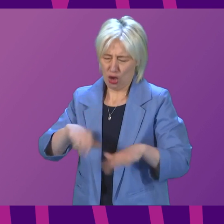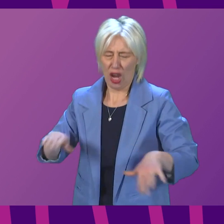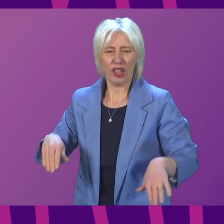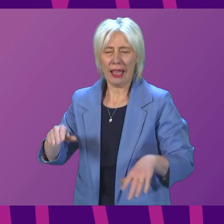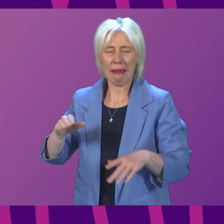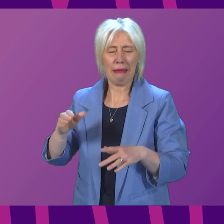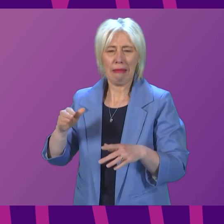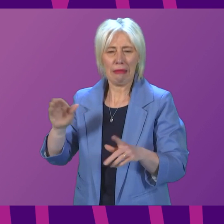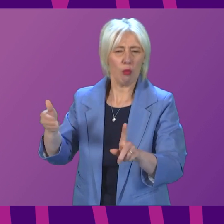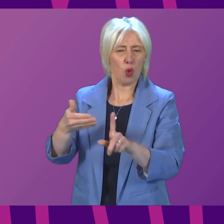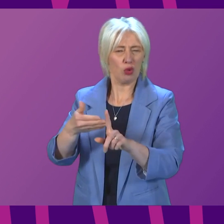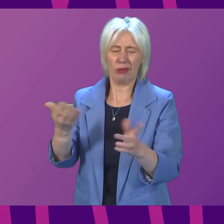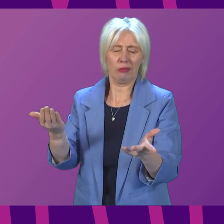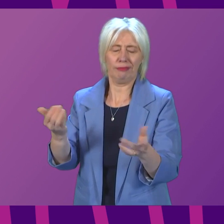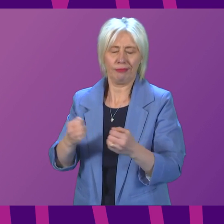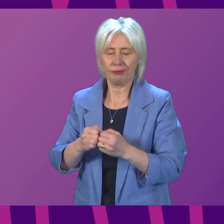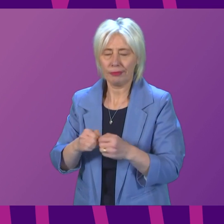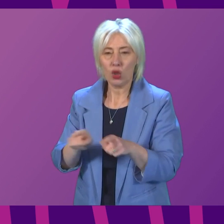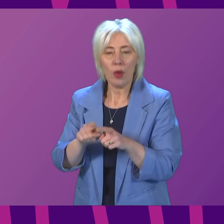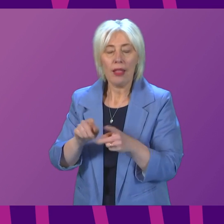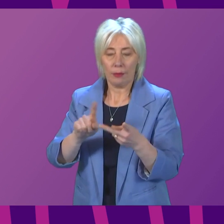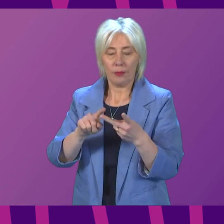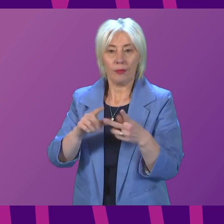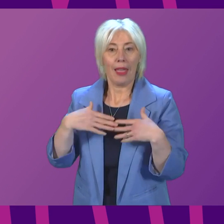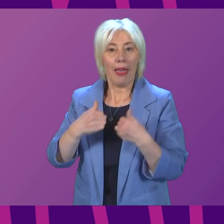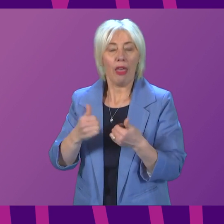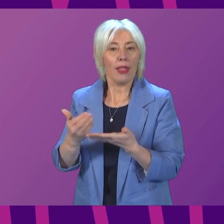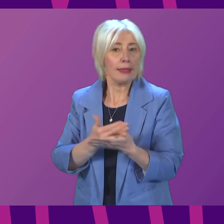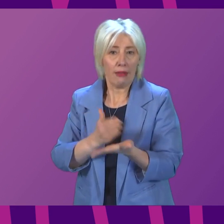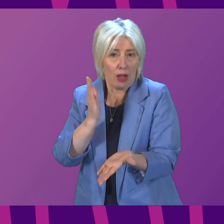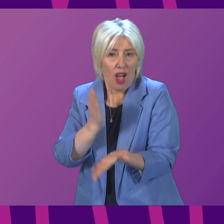My second point is that health and safety applies to all the decisions that a local